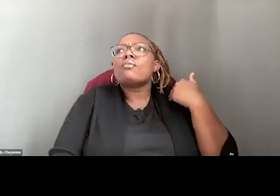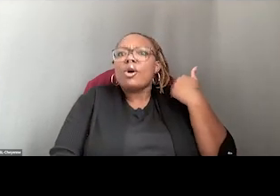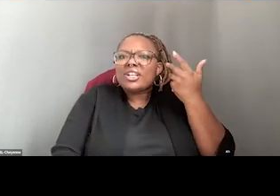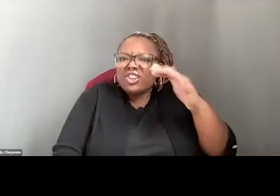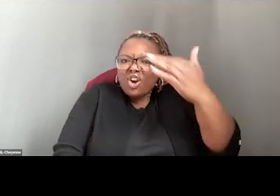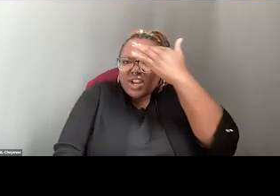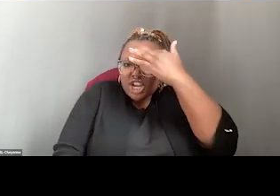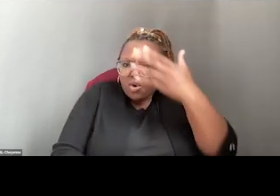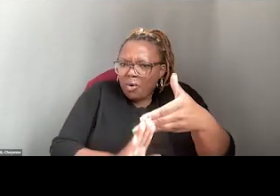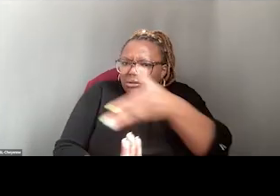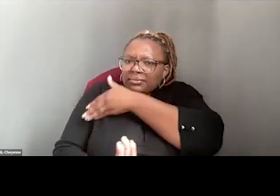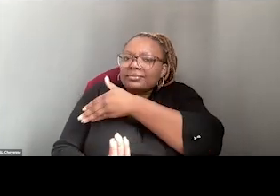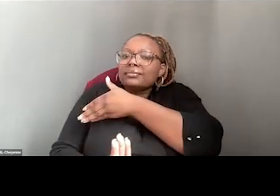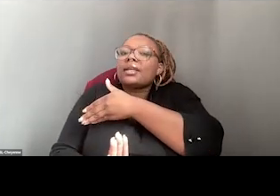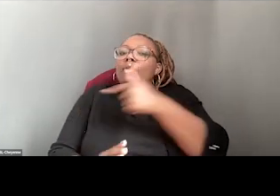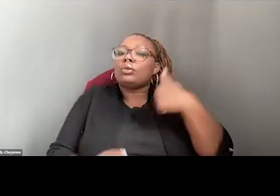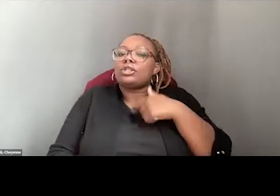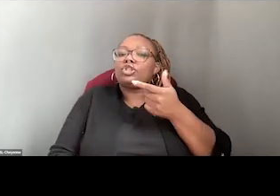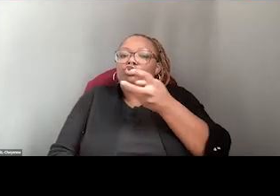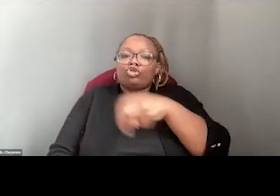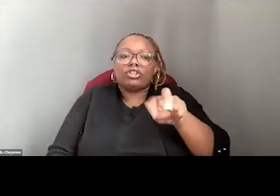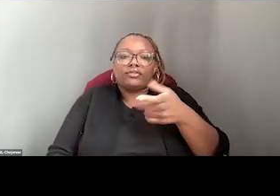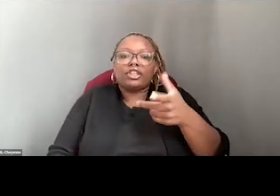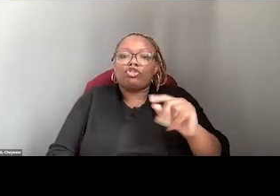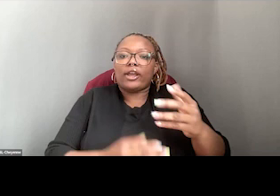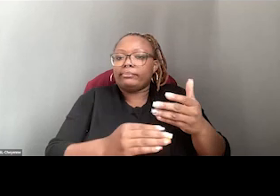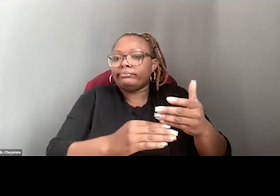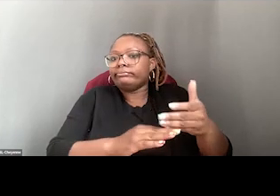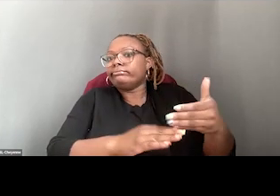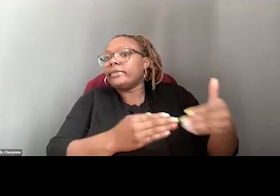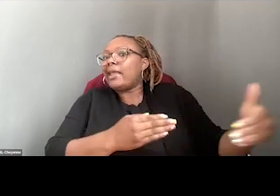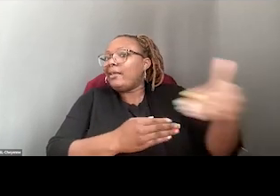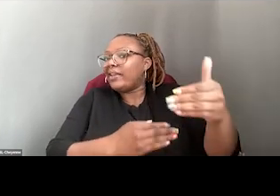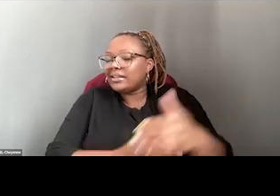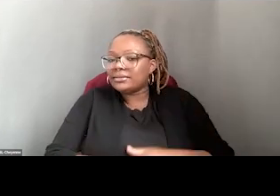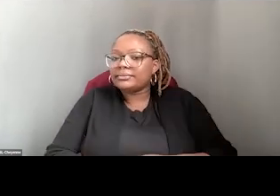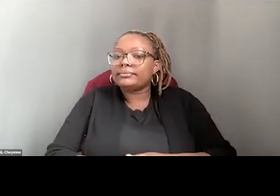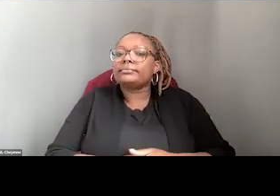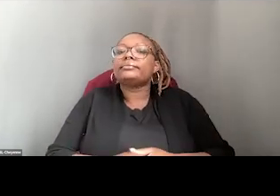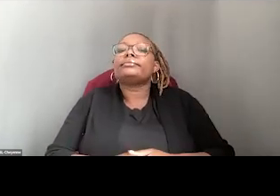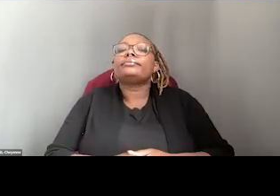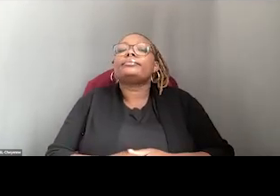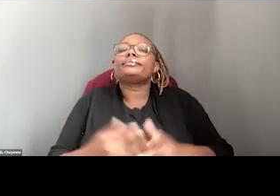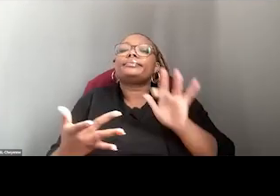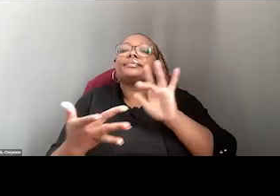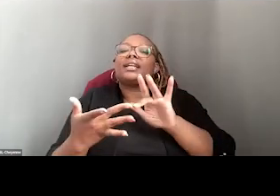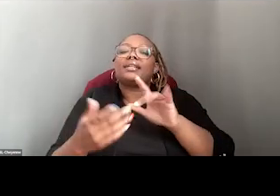So again, reach out to program officer and grants officer. Let's go ahead to the next slide, please.